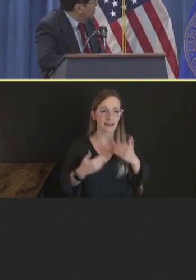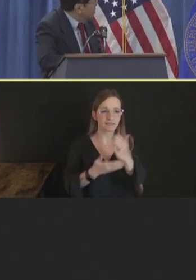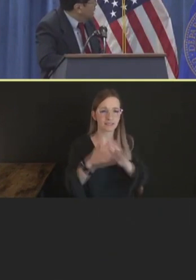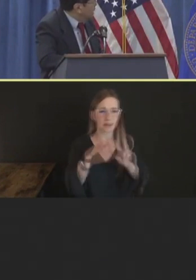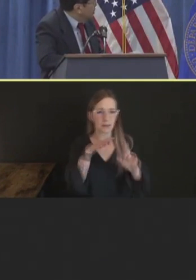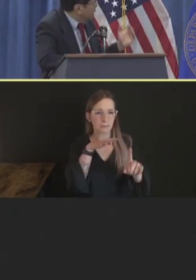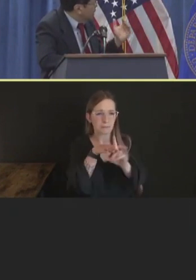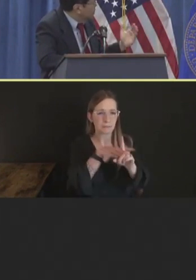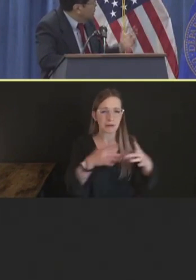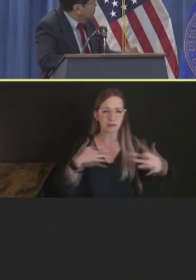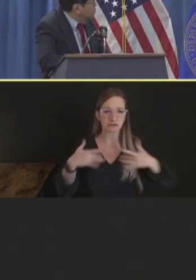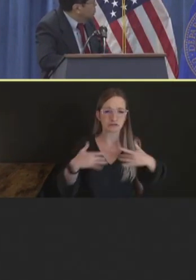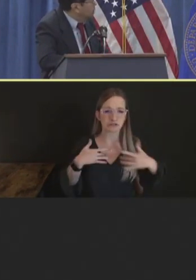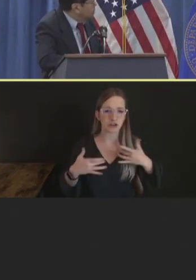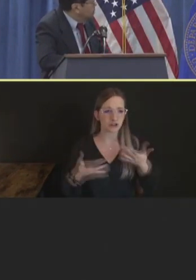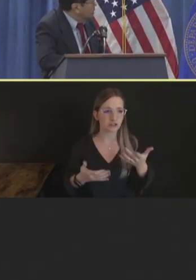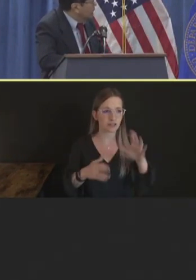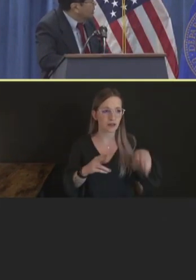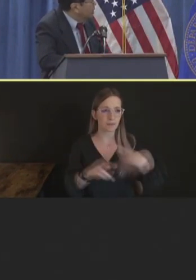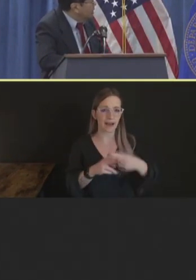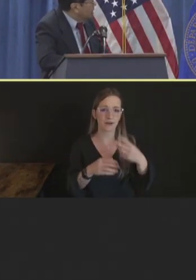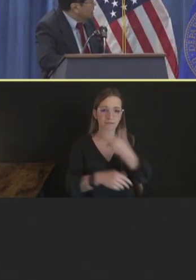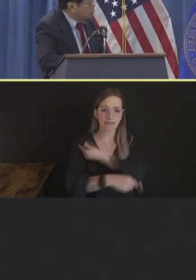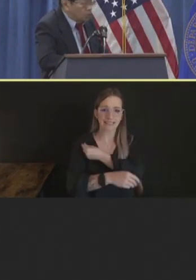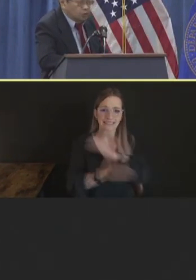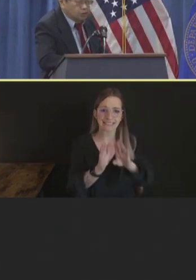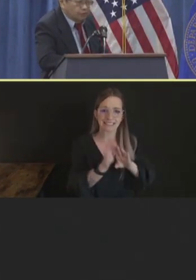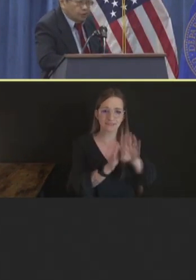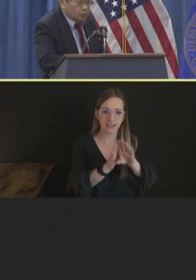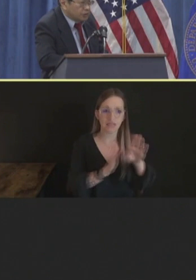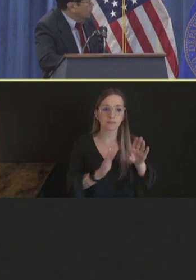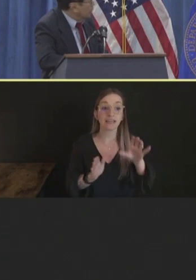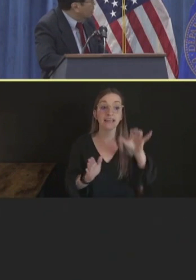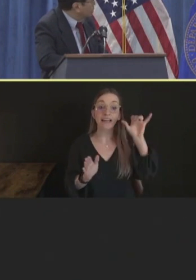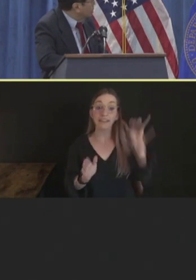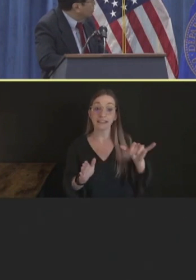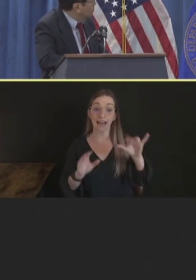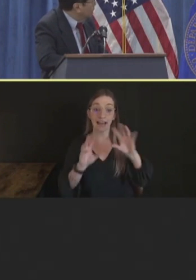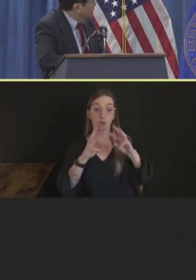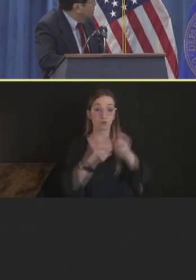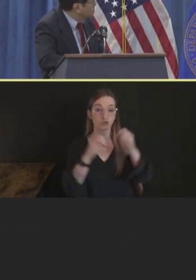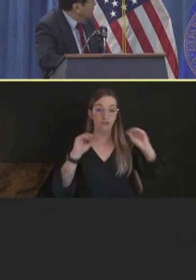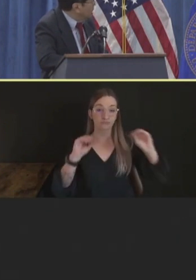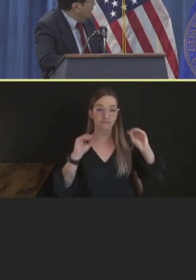and that meeting did allay concerns in the field and allow us to move ahead.